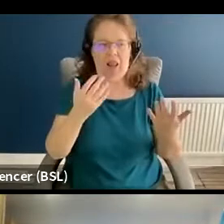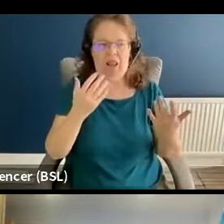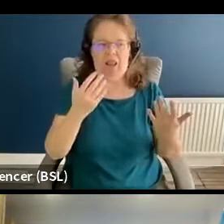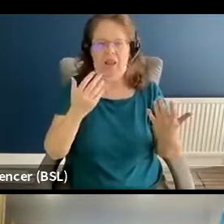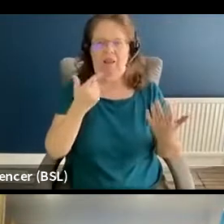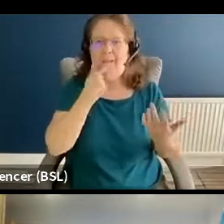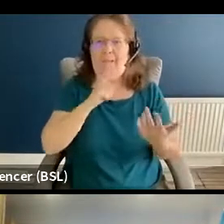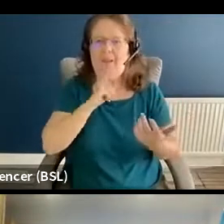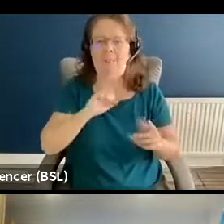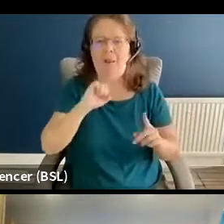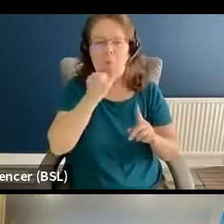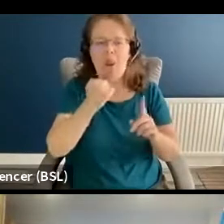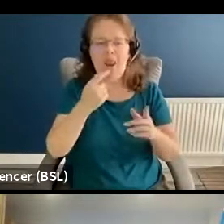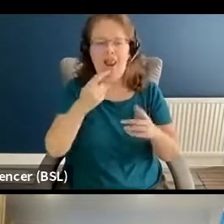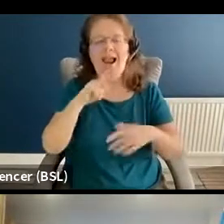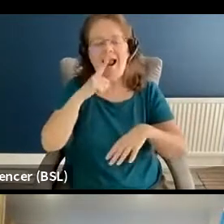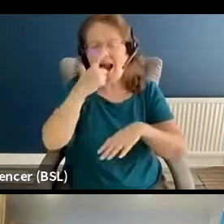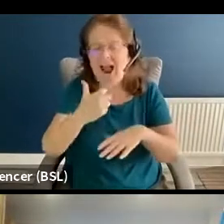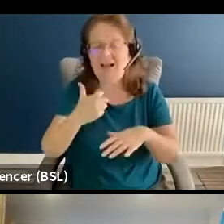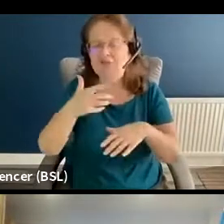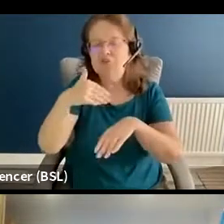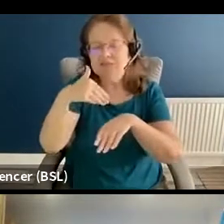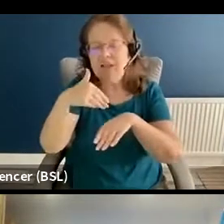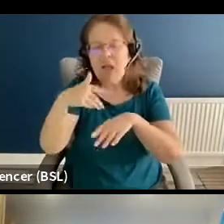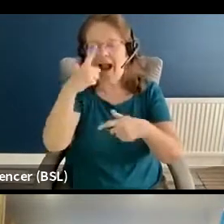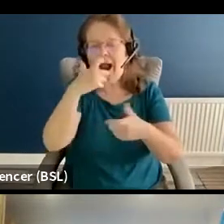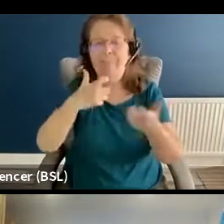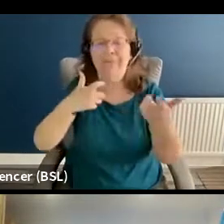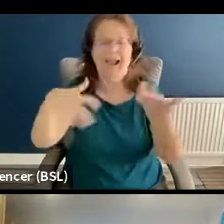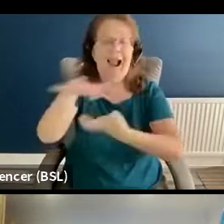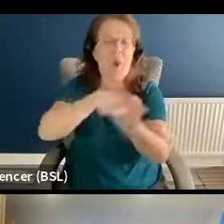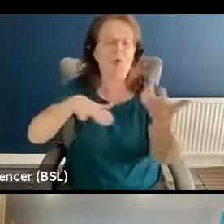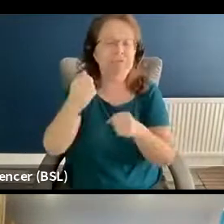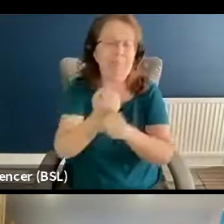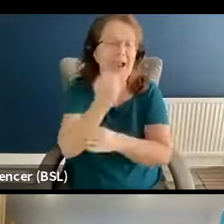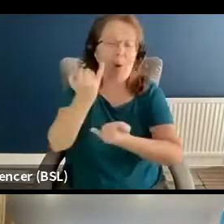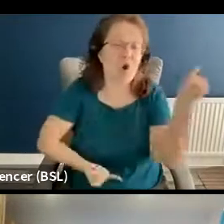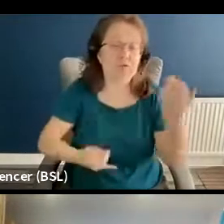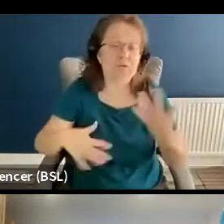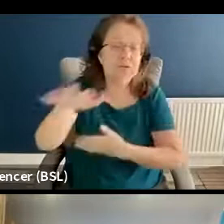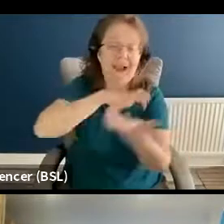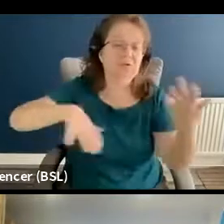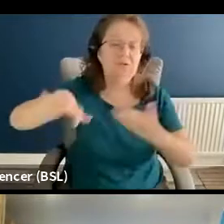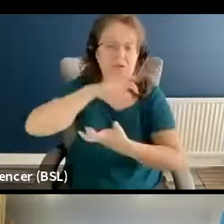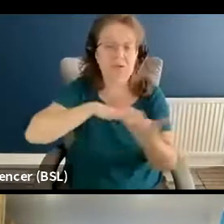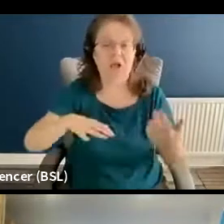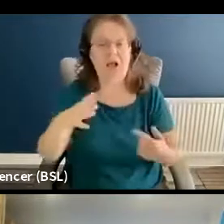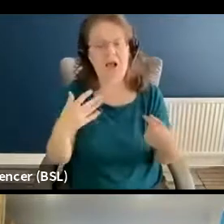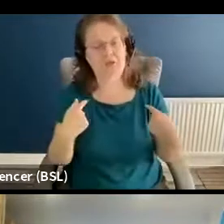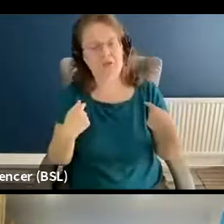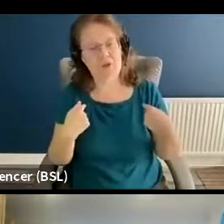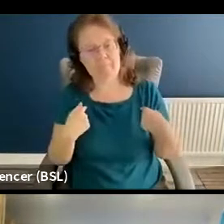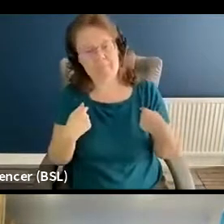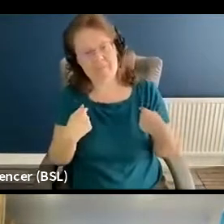that it can cause quite a bit of chaos. So I think, yeah, we probably need to be